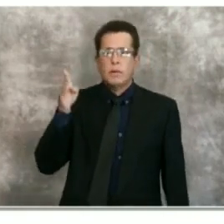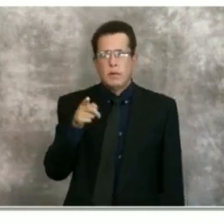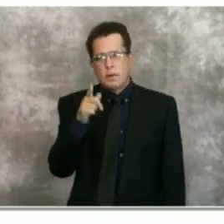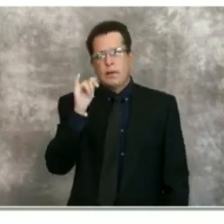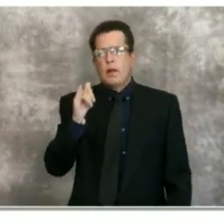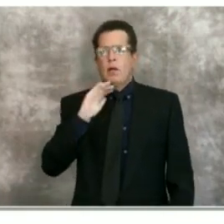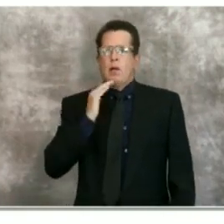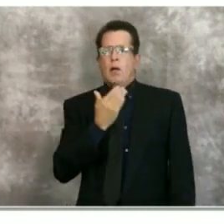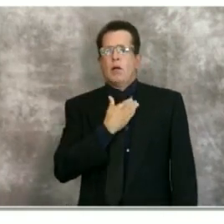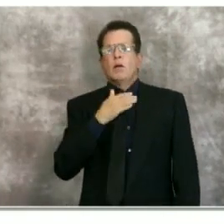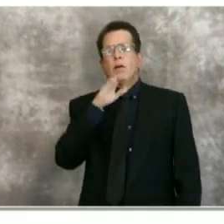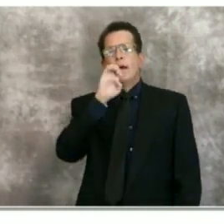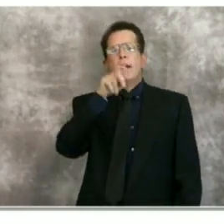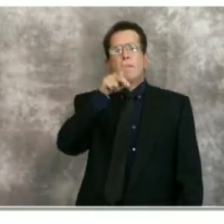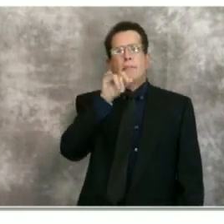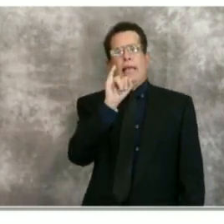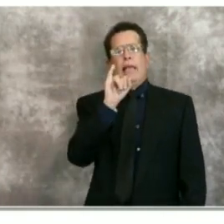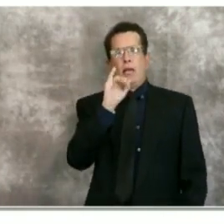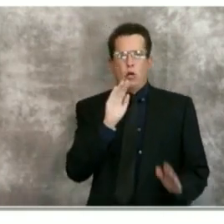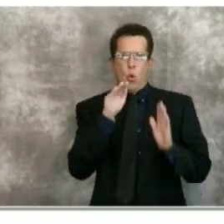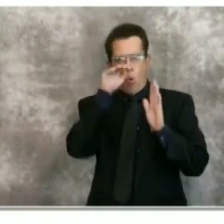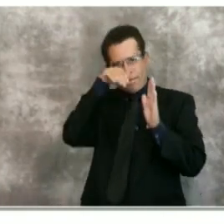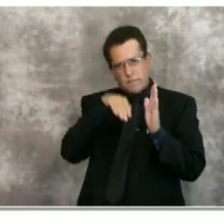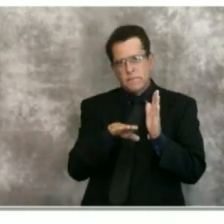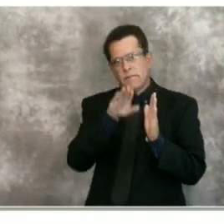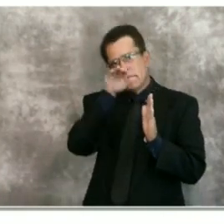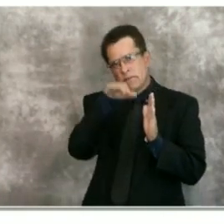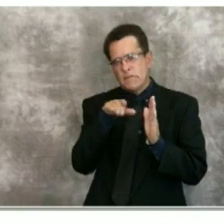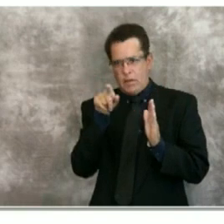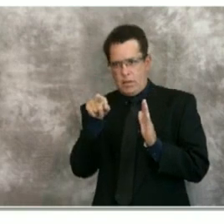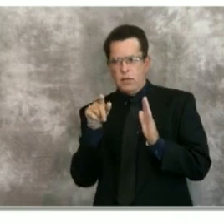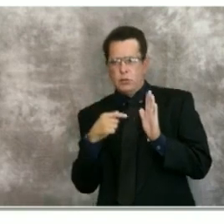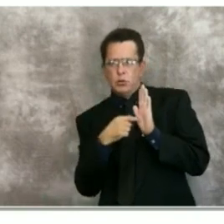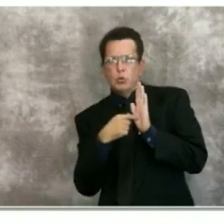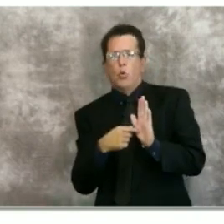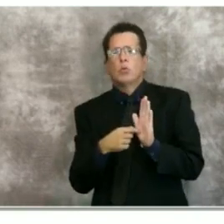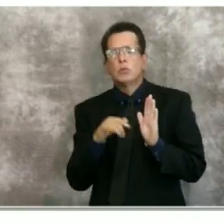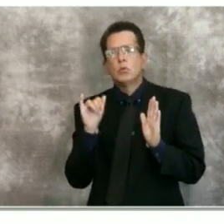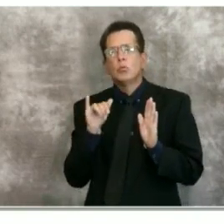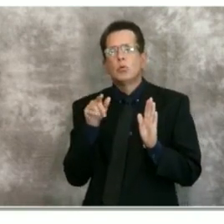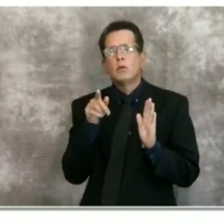POPULATION, WHICH IS 6,000 600 TEST. IN THE NEXT SLIDE. THIS